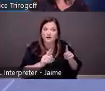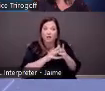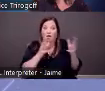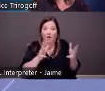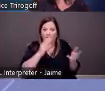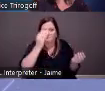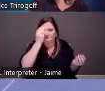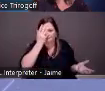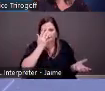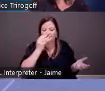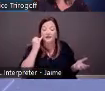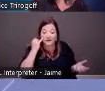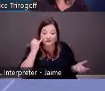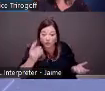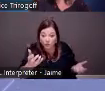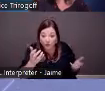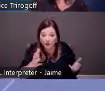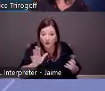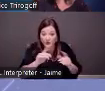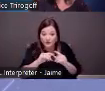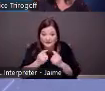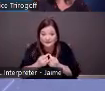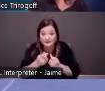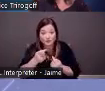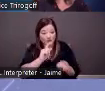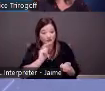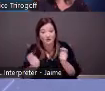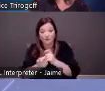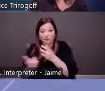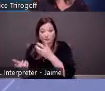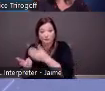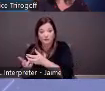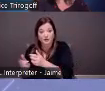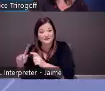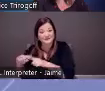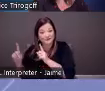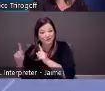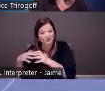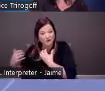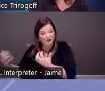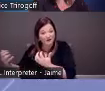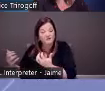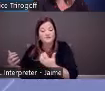and you need to adapt it to a different audience, get really familiar with the original material,